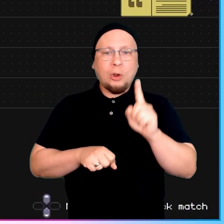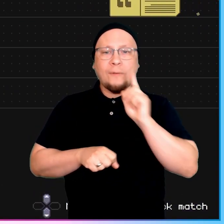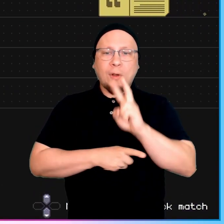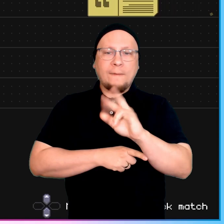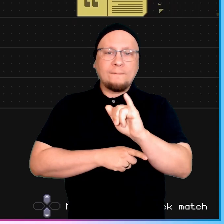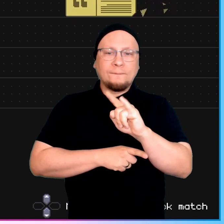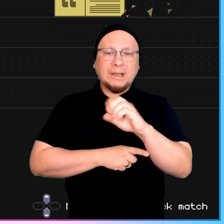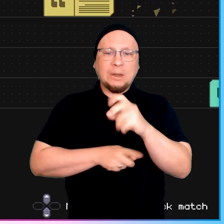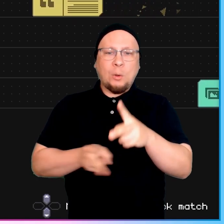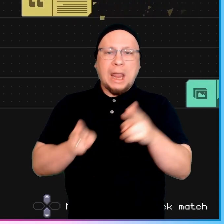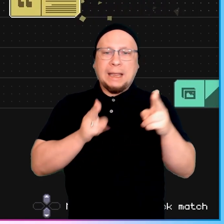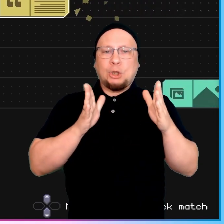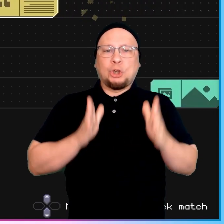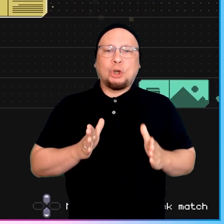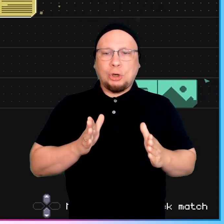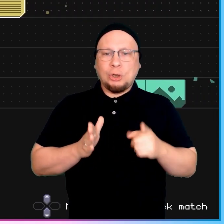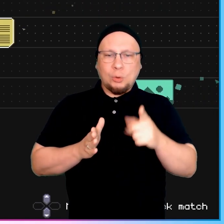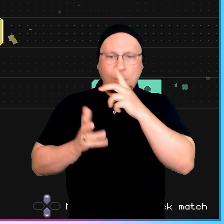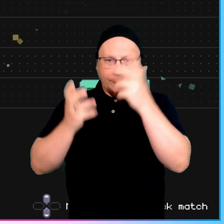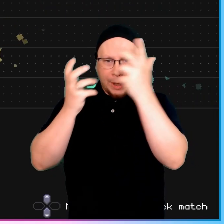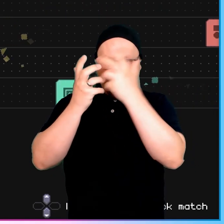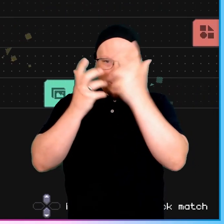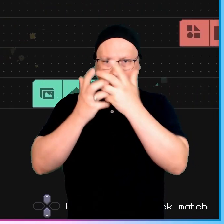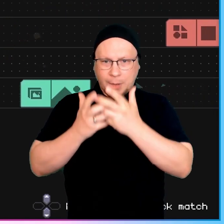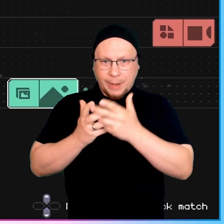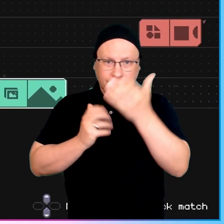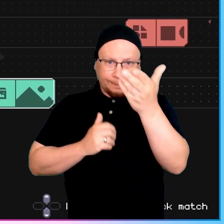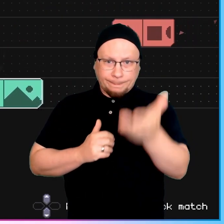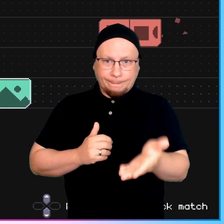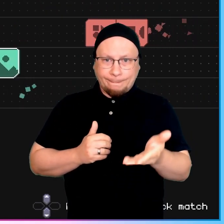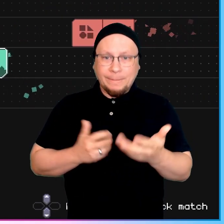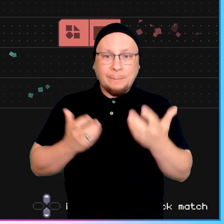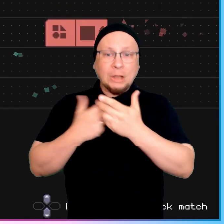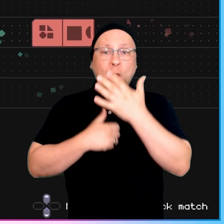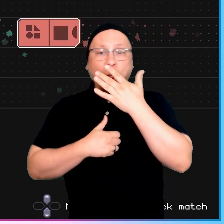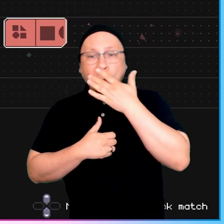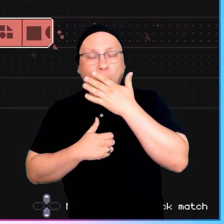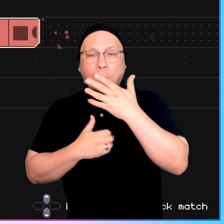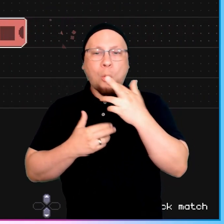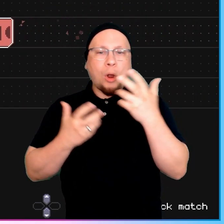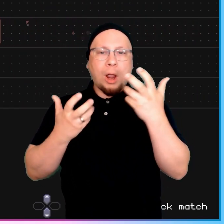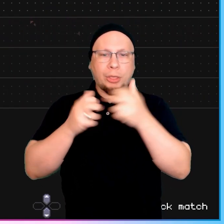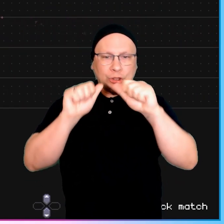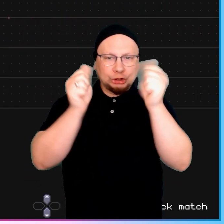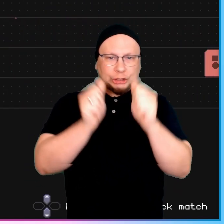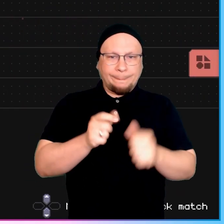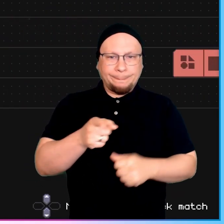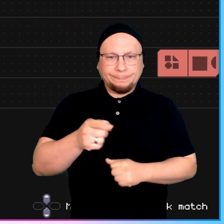the correct track as per colour or icon. This game has no fail state, and no matter